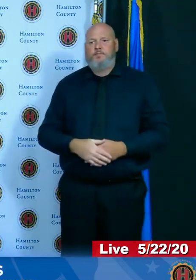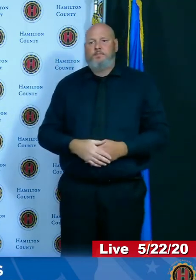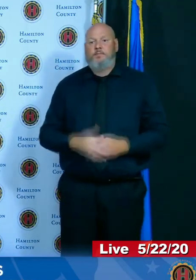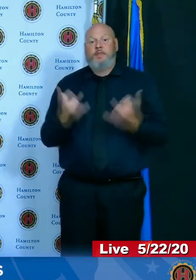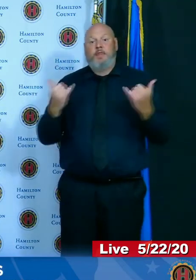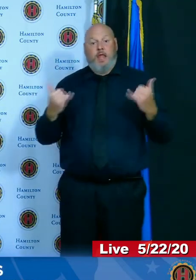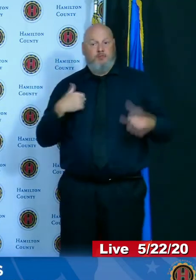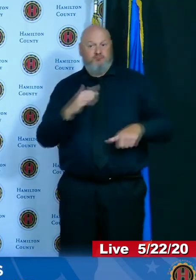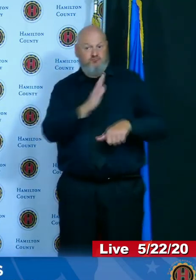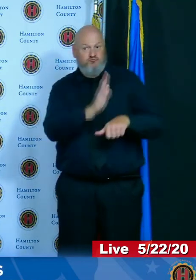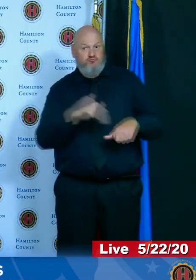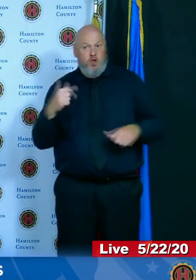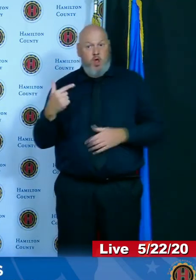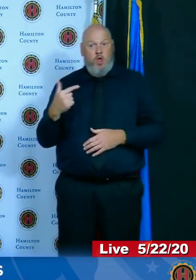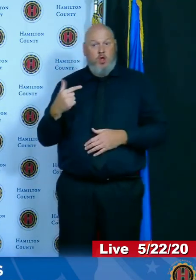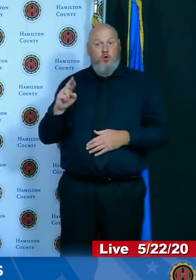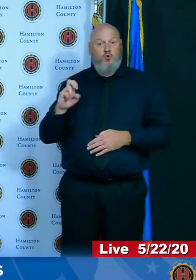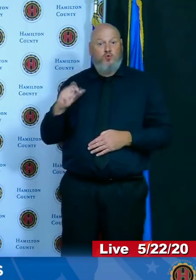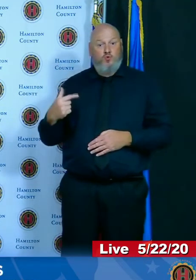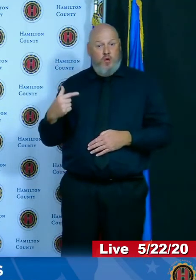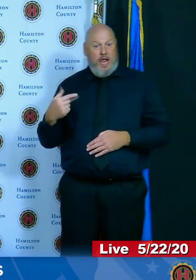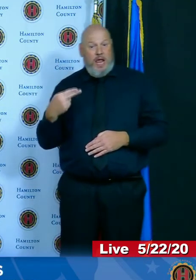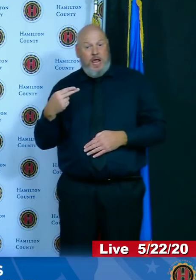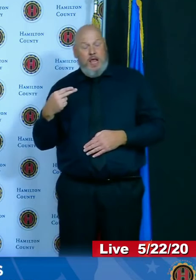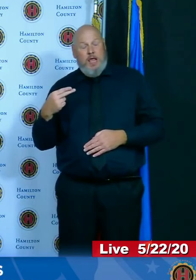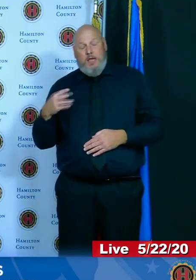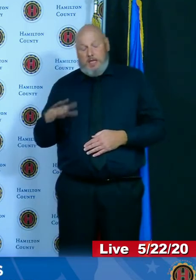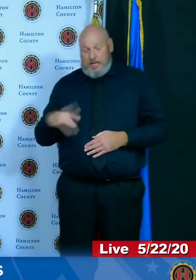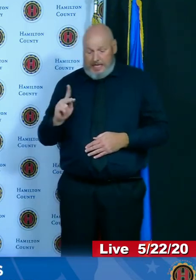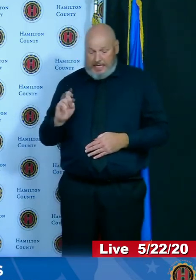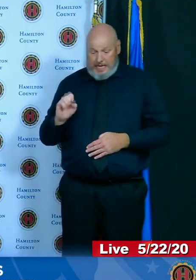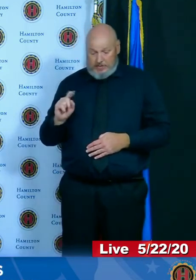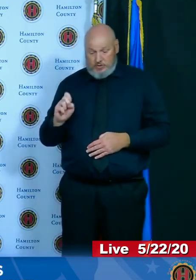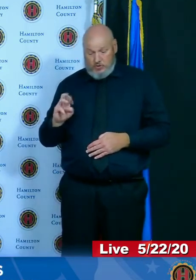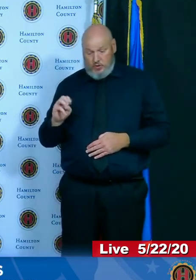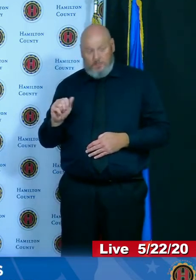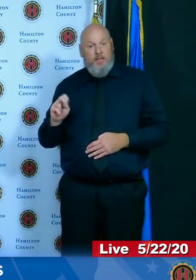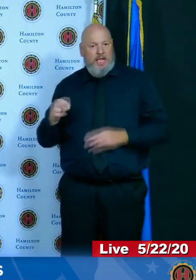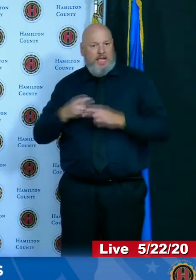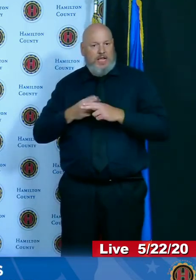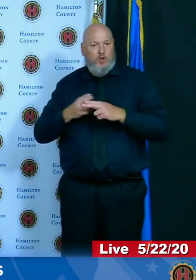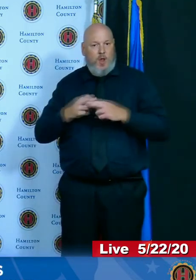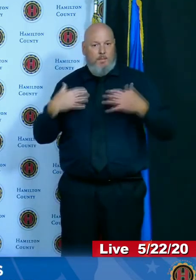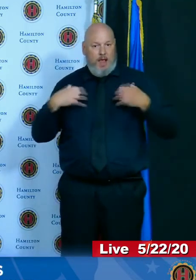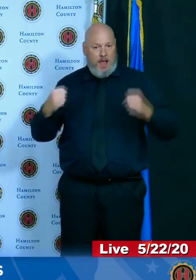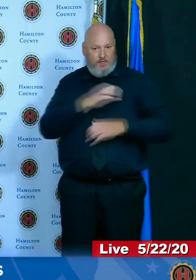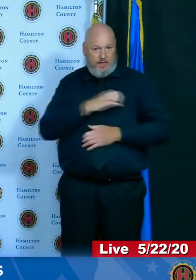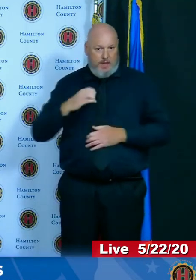is the one that has his finger on the pulse of what is happening out in the